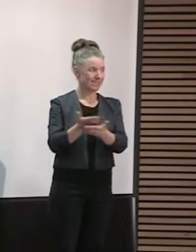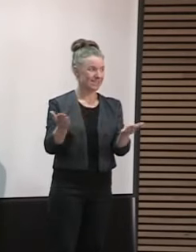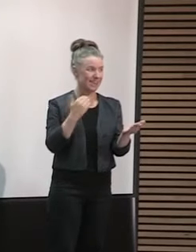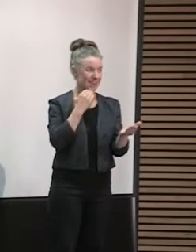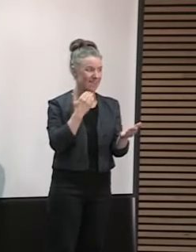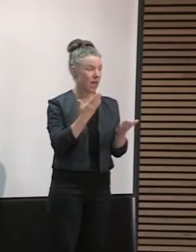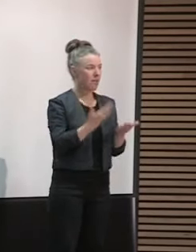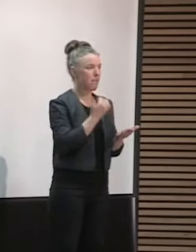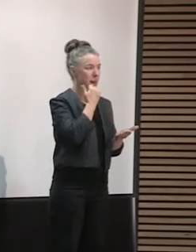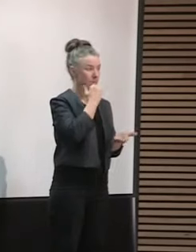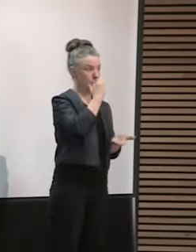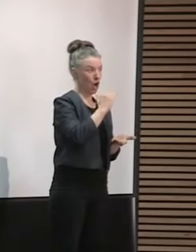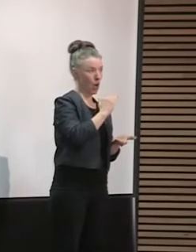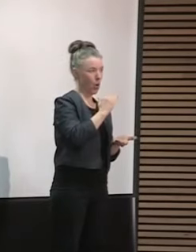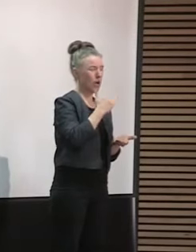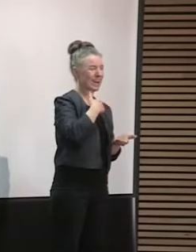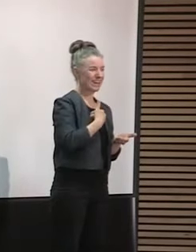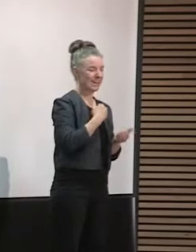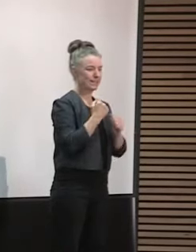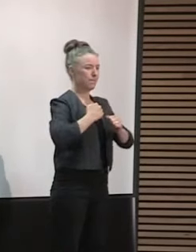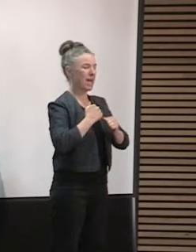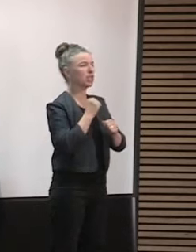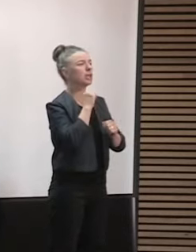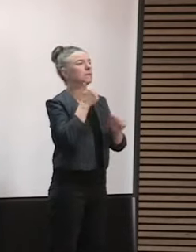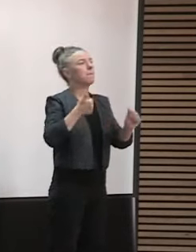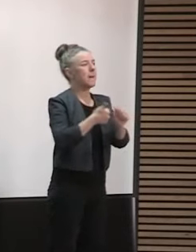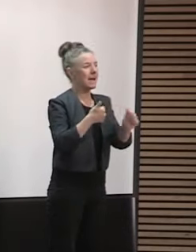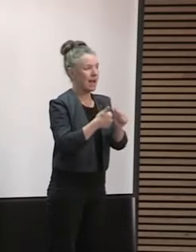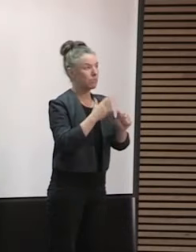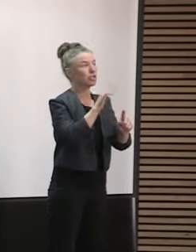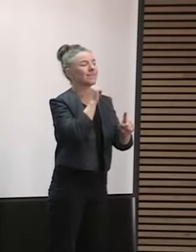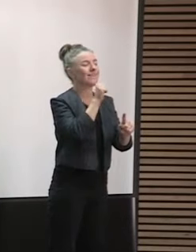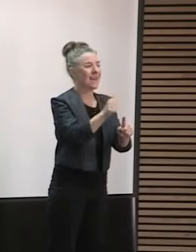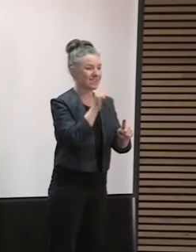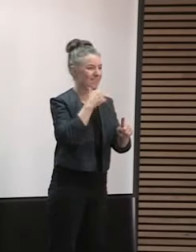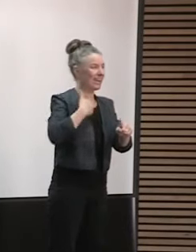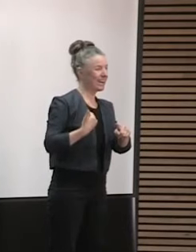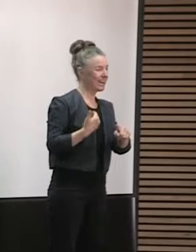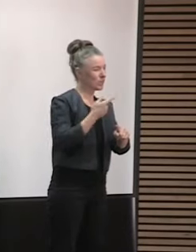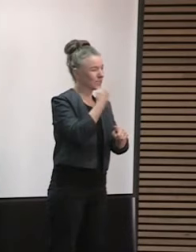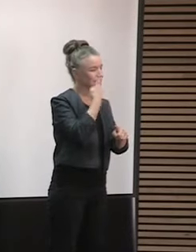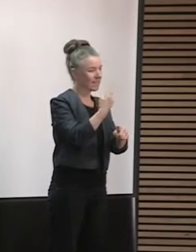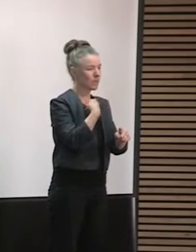in CBACs. When is Cabinet relooking at all the alert levels? And when will the public know the outcome of